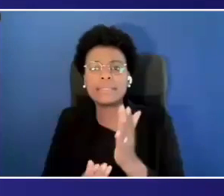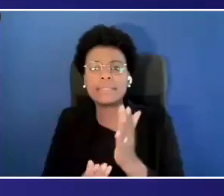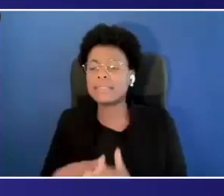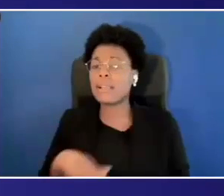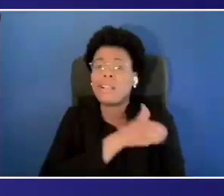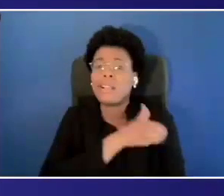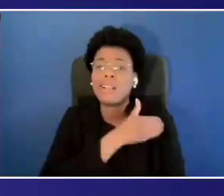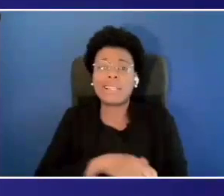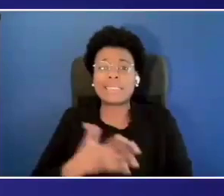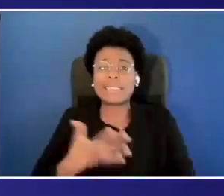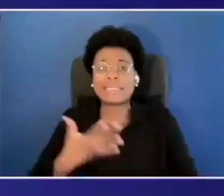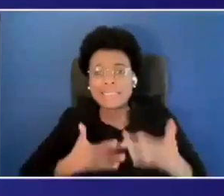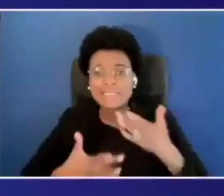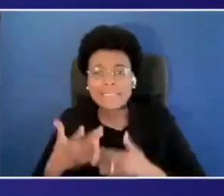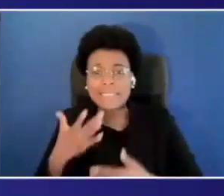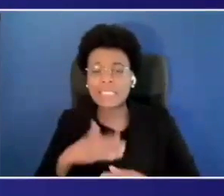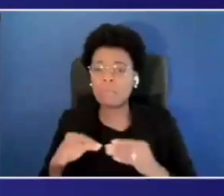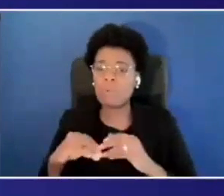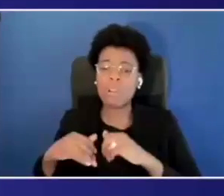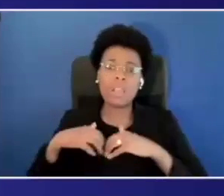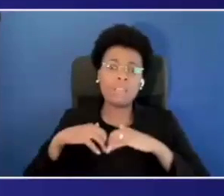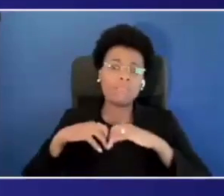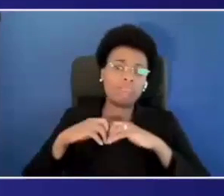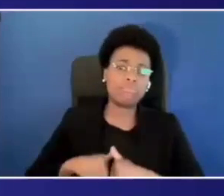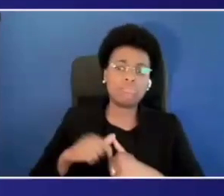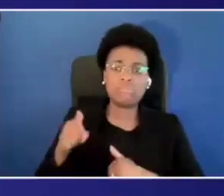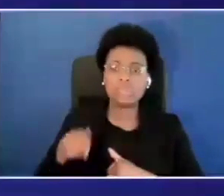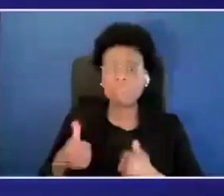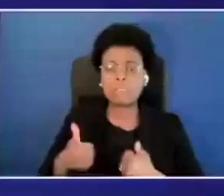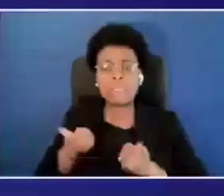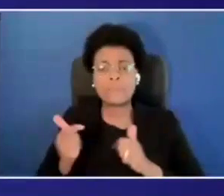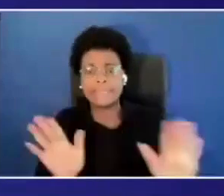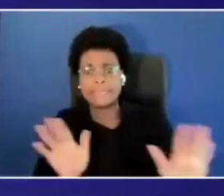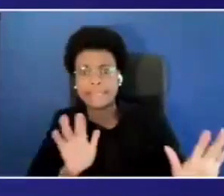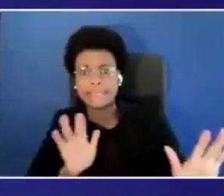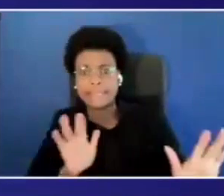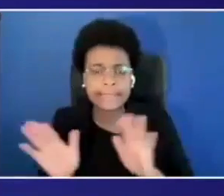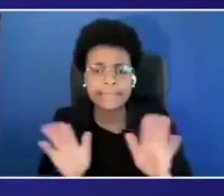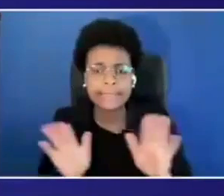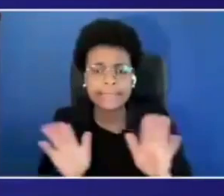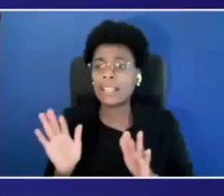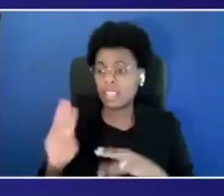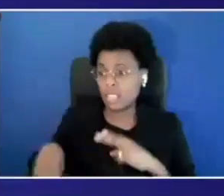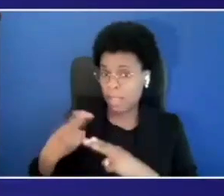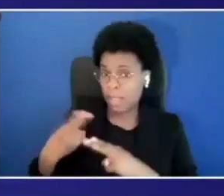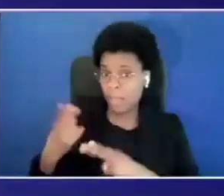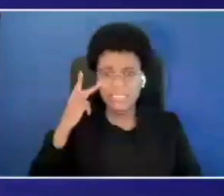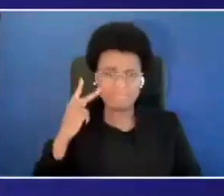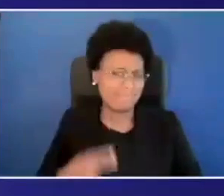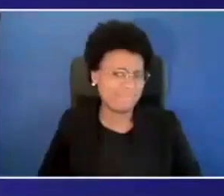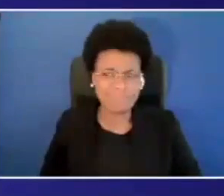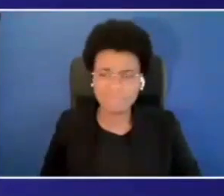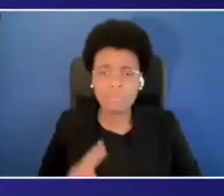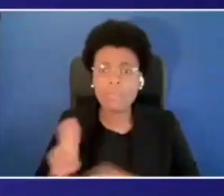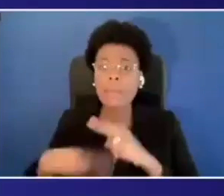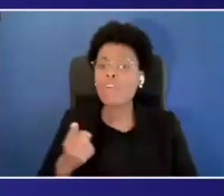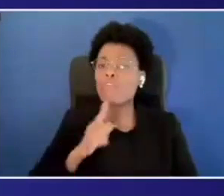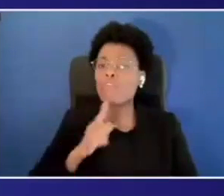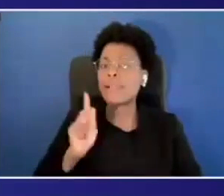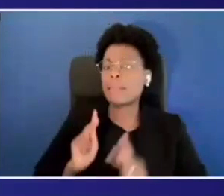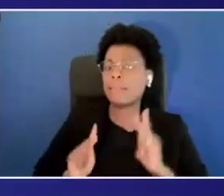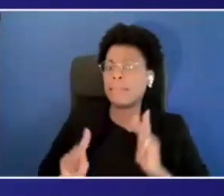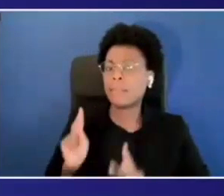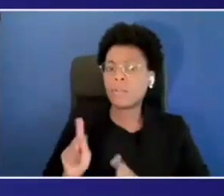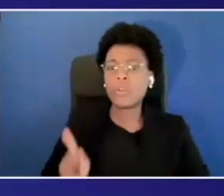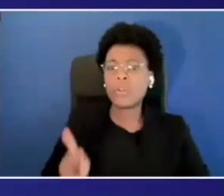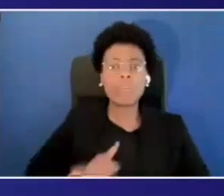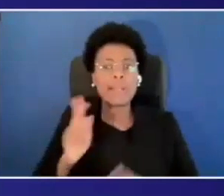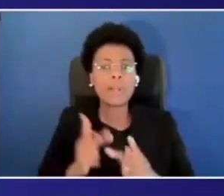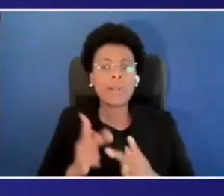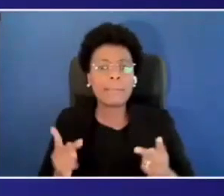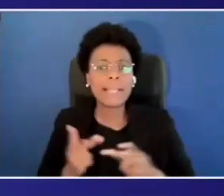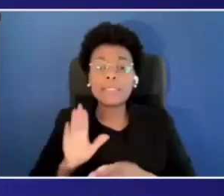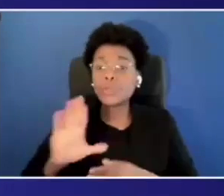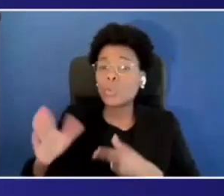This is not about politics. It's about real people in real places. Your neighbors, your schools, and your 1st responders.